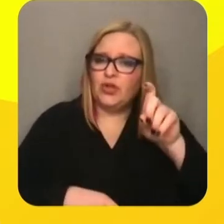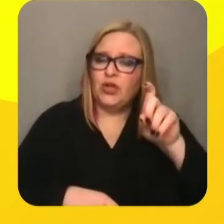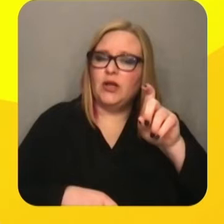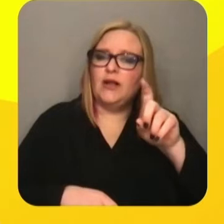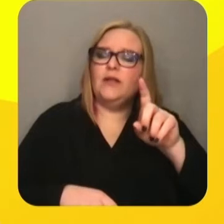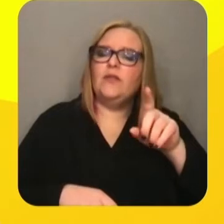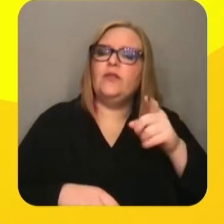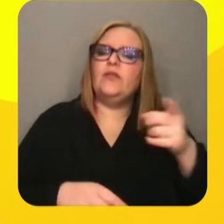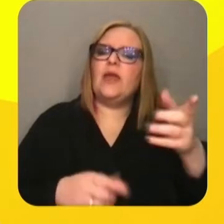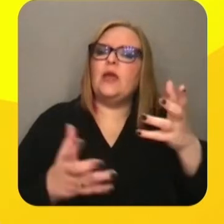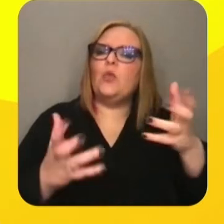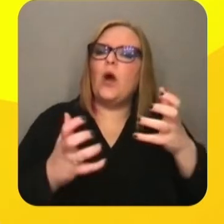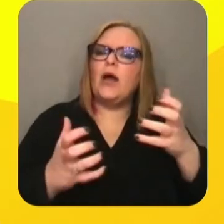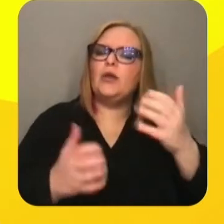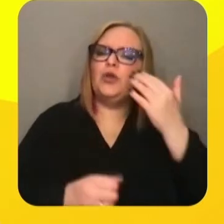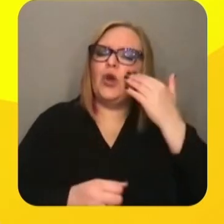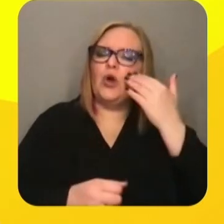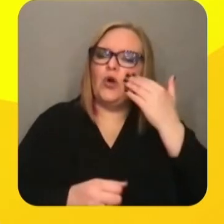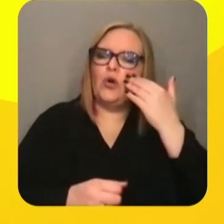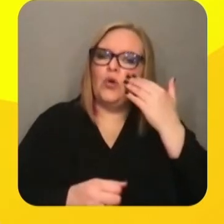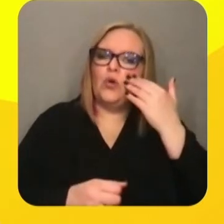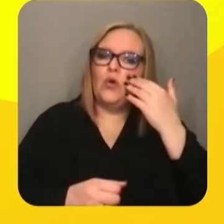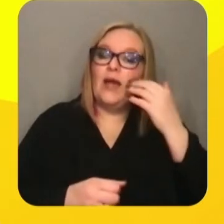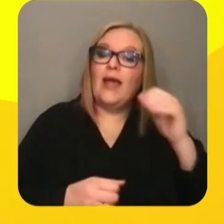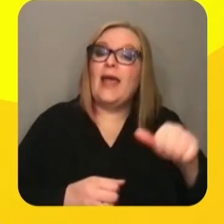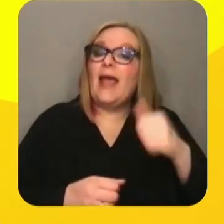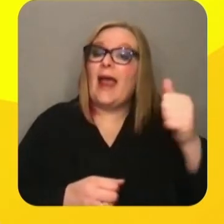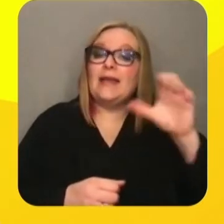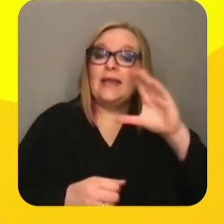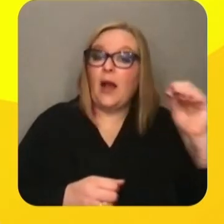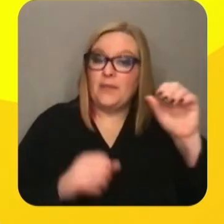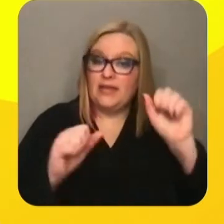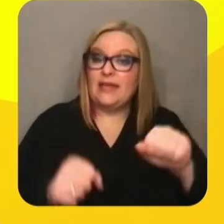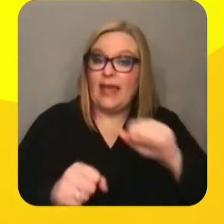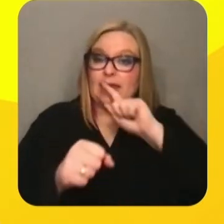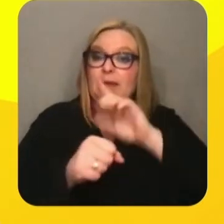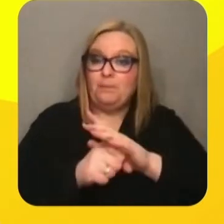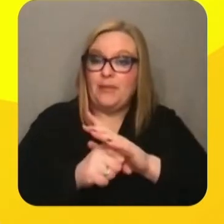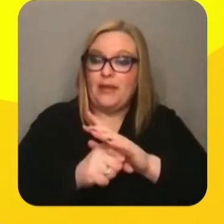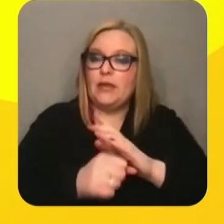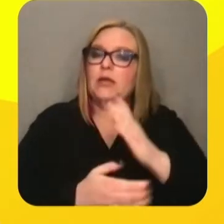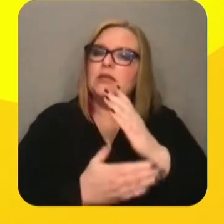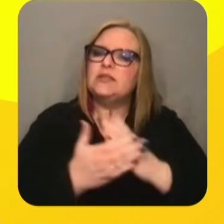whilst any company can make commitments, there are some just not bought into DNI,